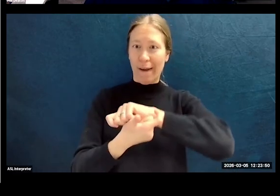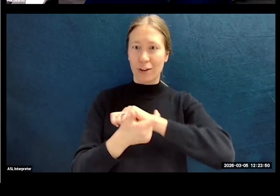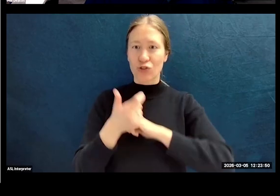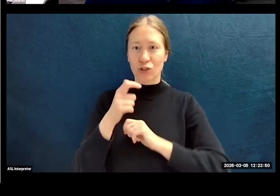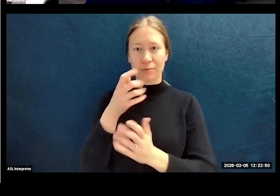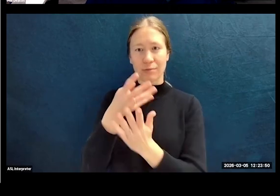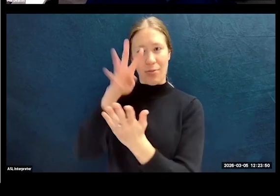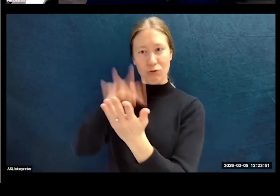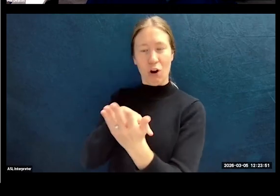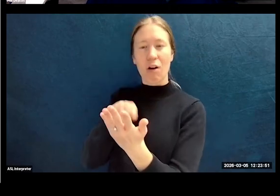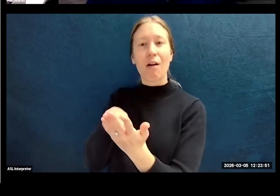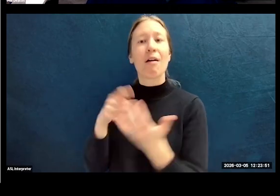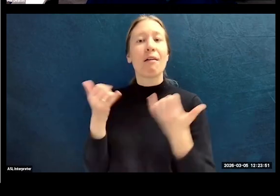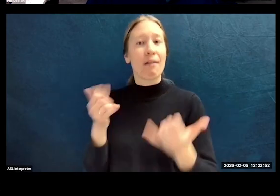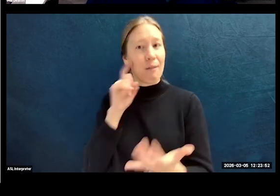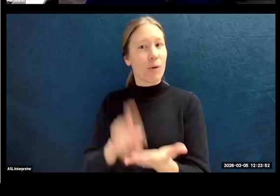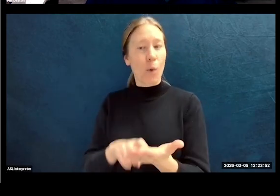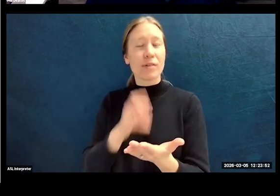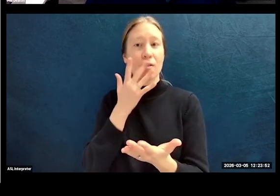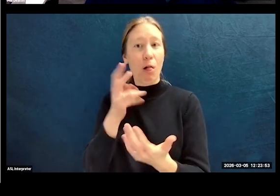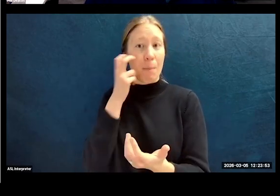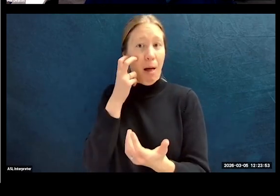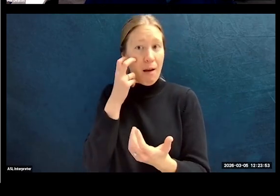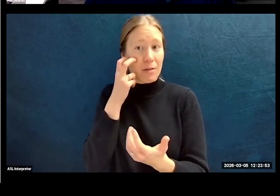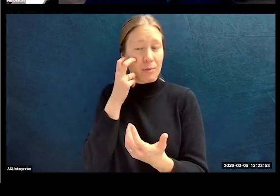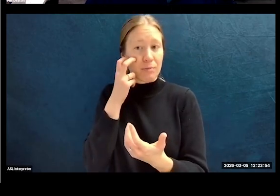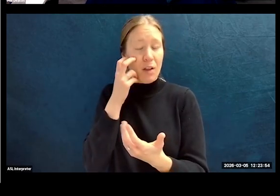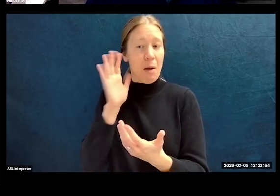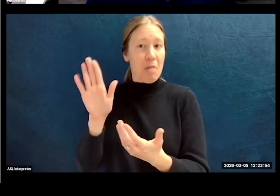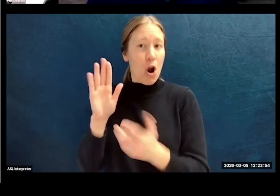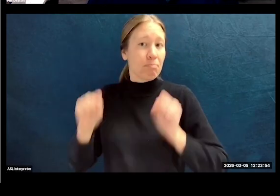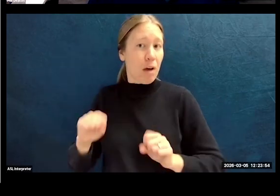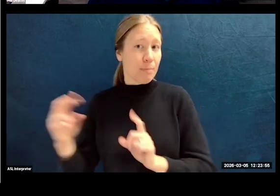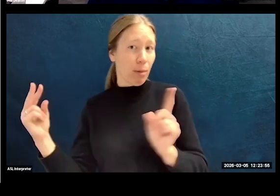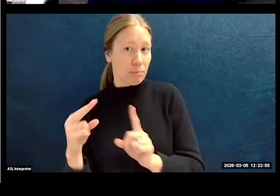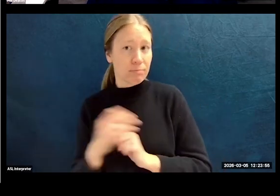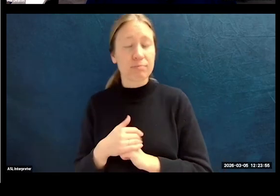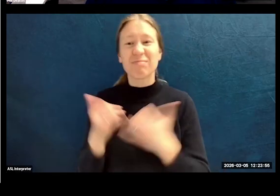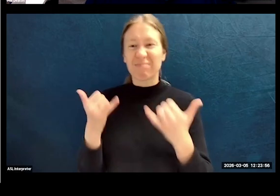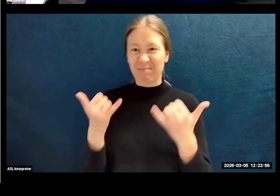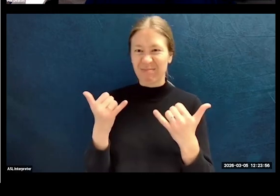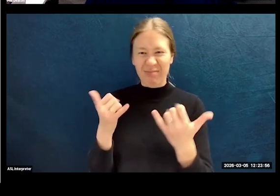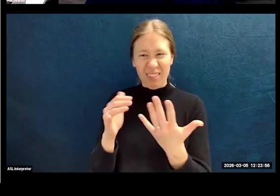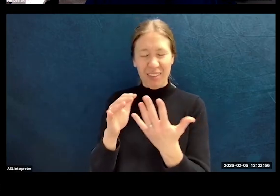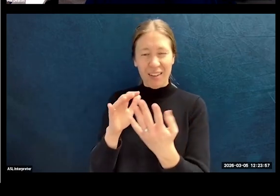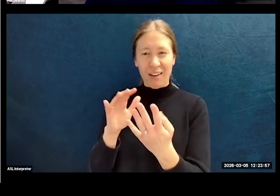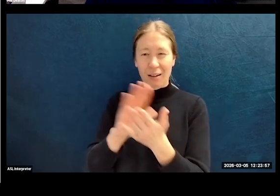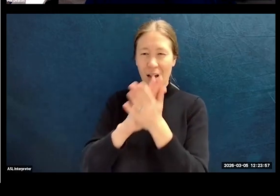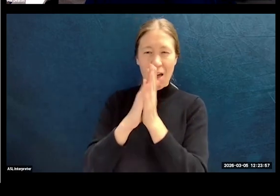for someone who has a form of colorblindness. So, we're showing a monochrome display for this. There's very little perceptible difference